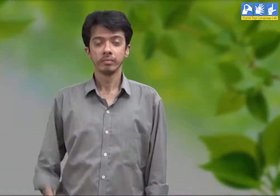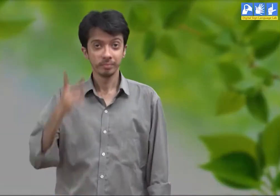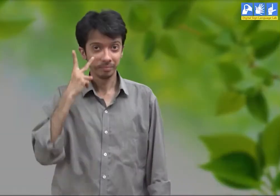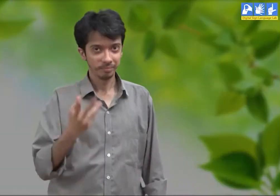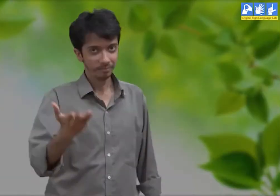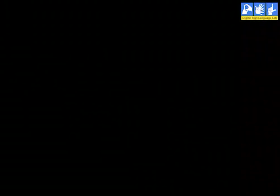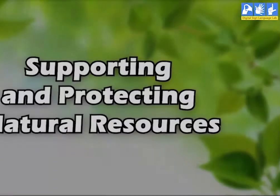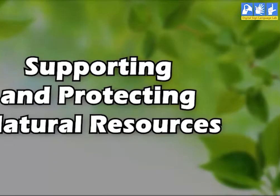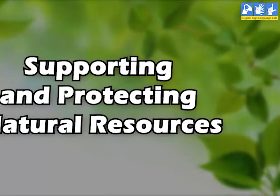Let's look at the topic.